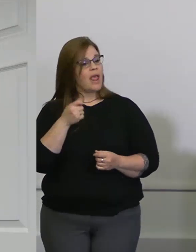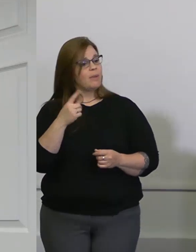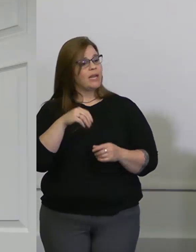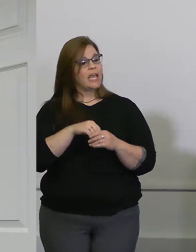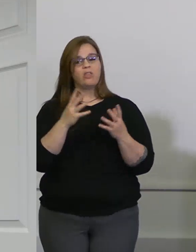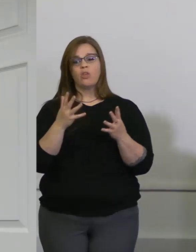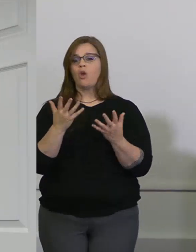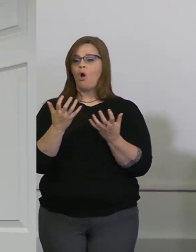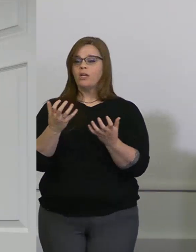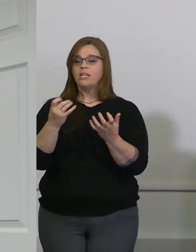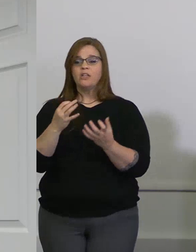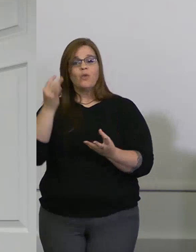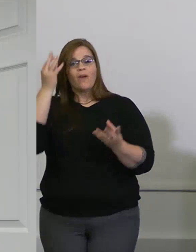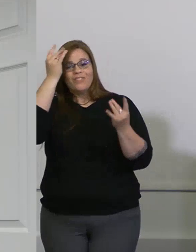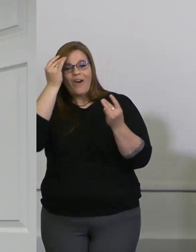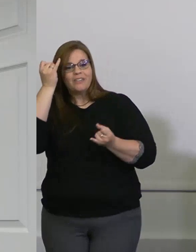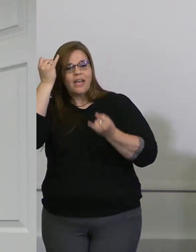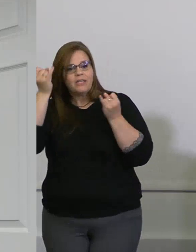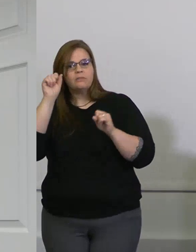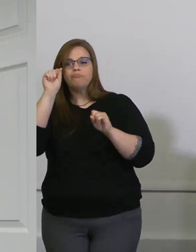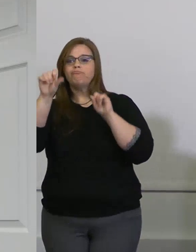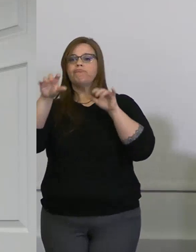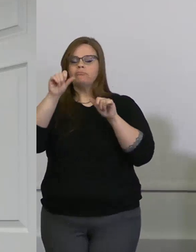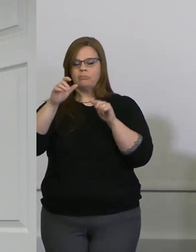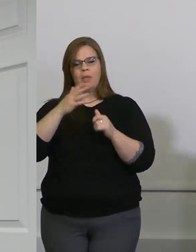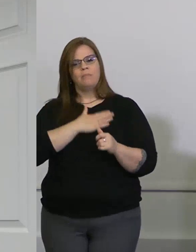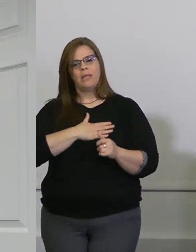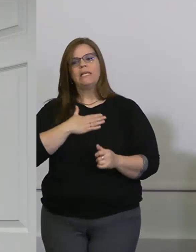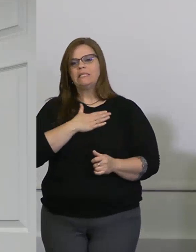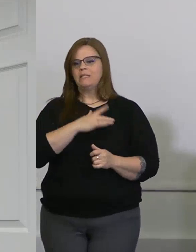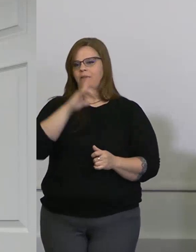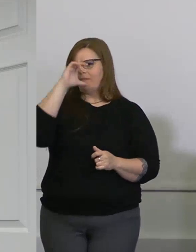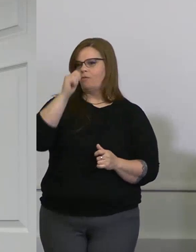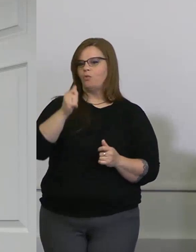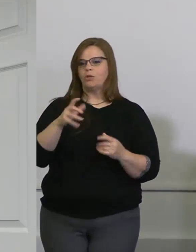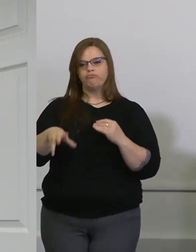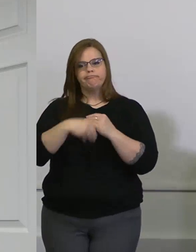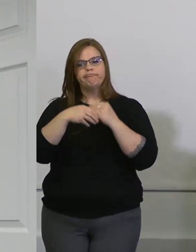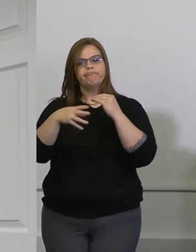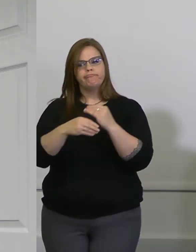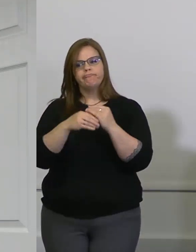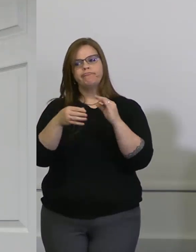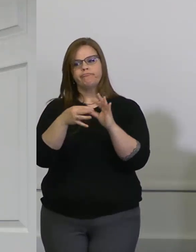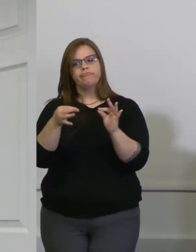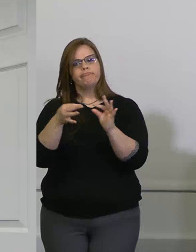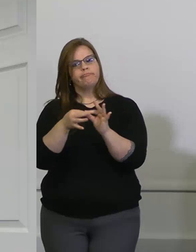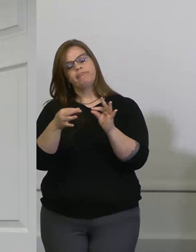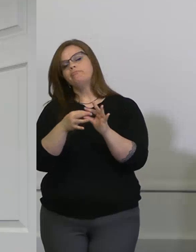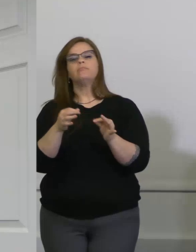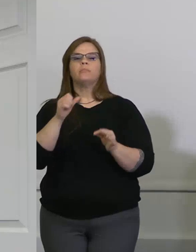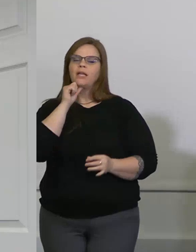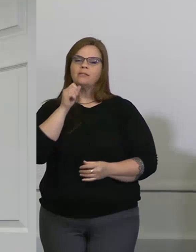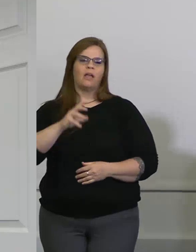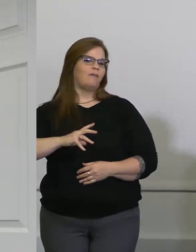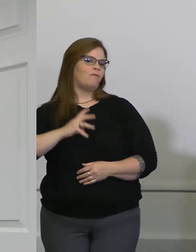thoughts or ideas please feel free to chime in at any time. It's it's not like a formal presentation so to say.